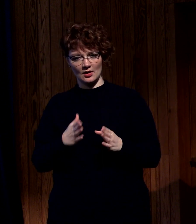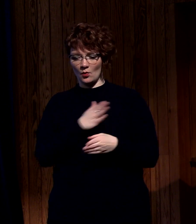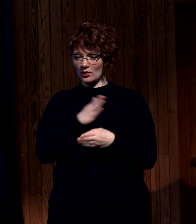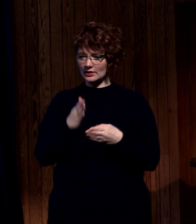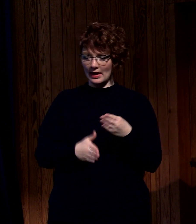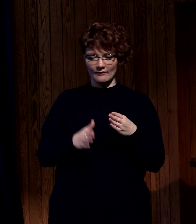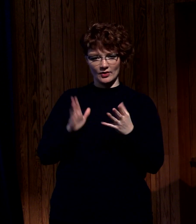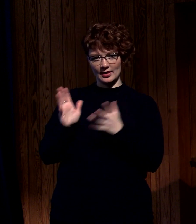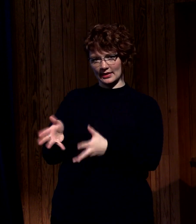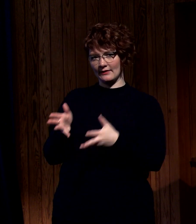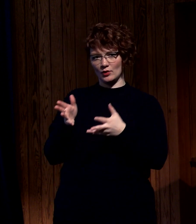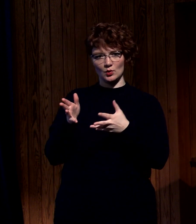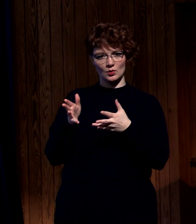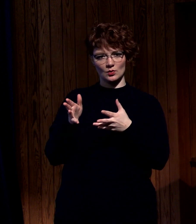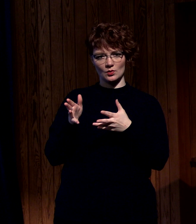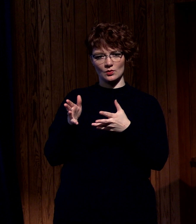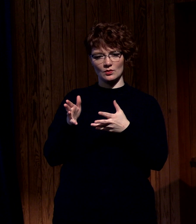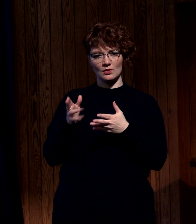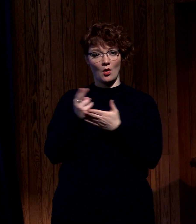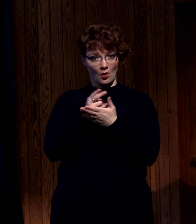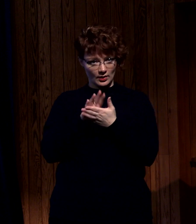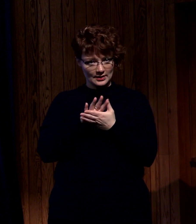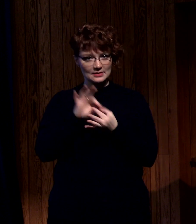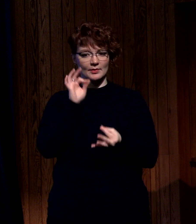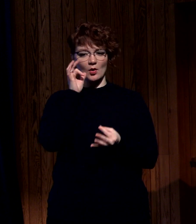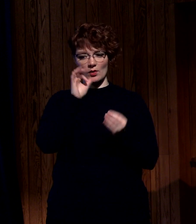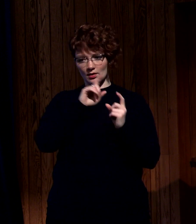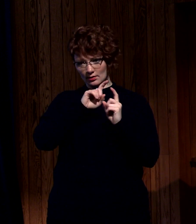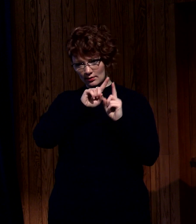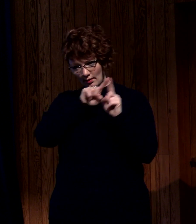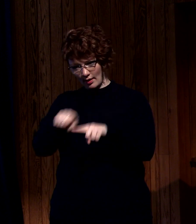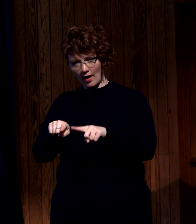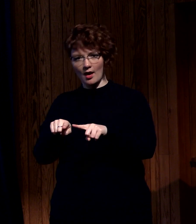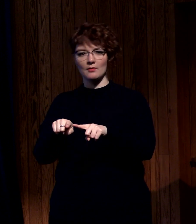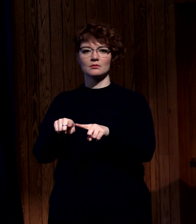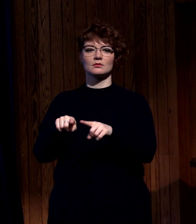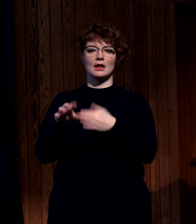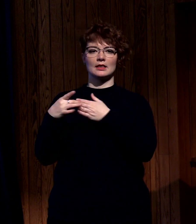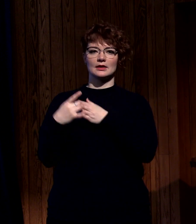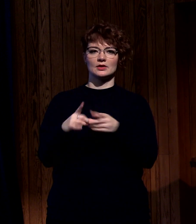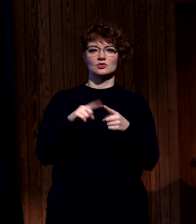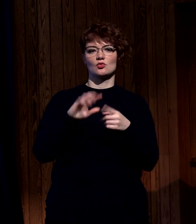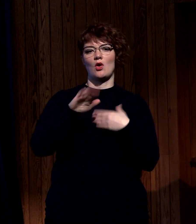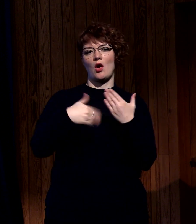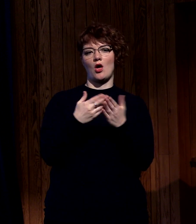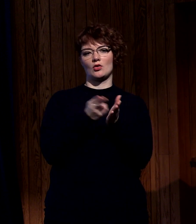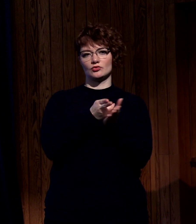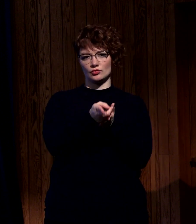you. He is the Holy Spirit who leads into all truth. So if the